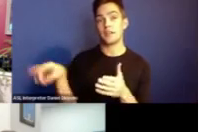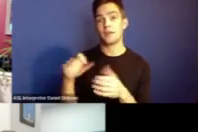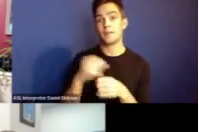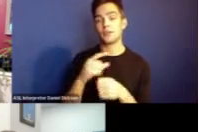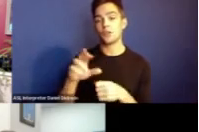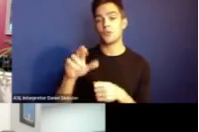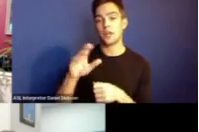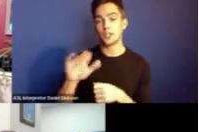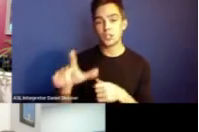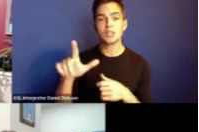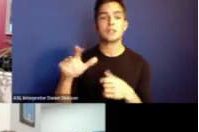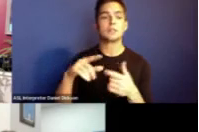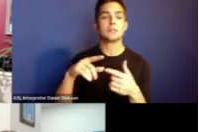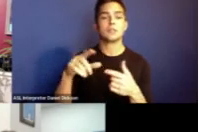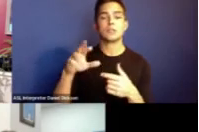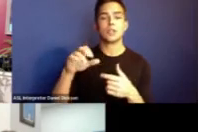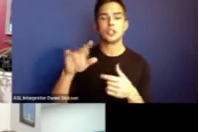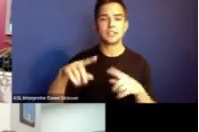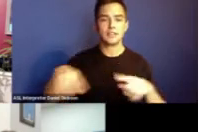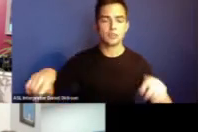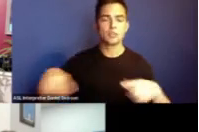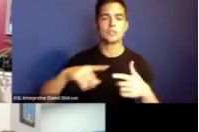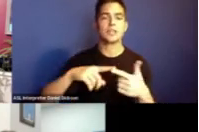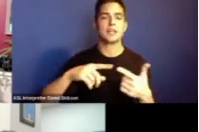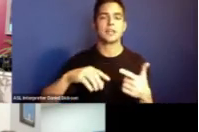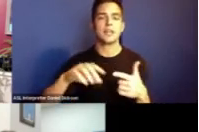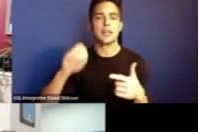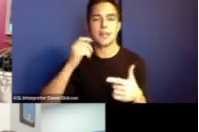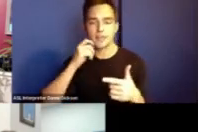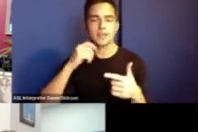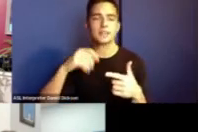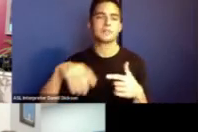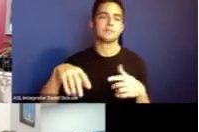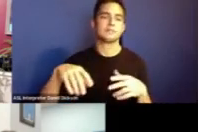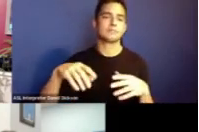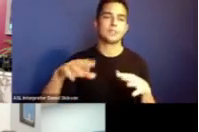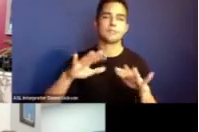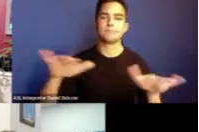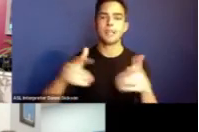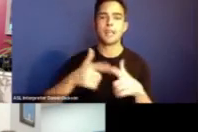linguistically diverse. So we had a question come in that asked if there are any languages besides English that the survey